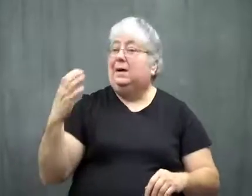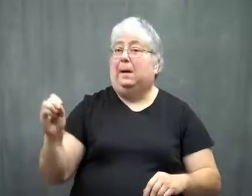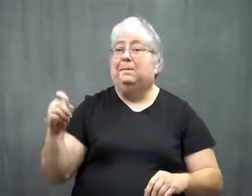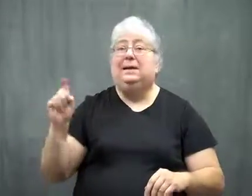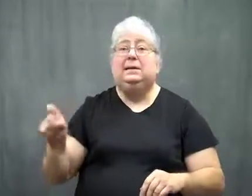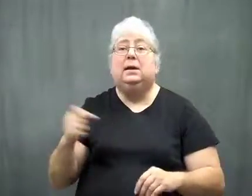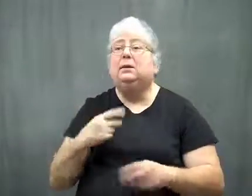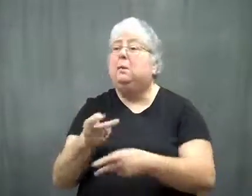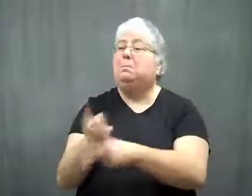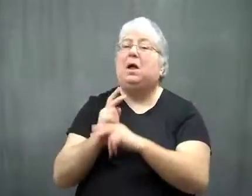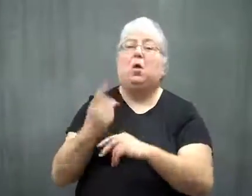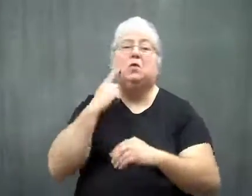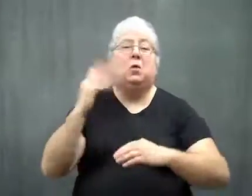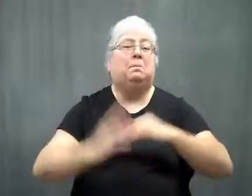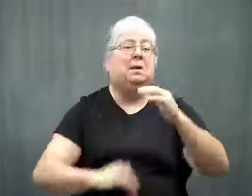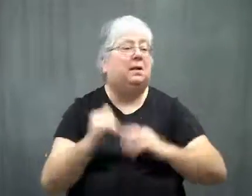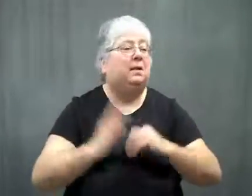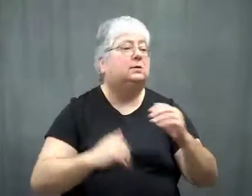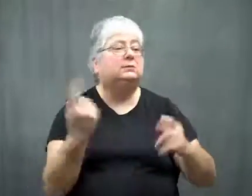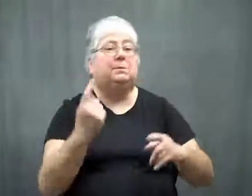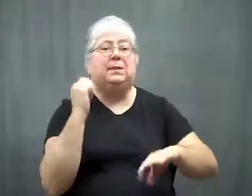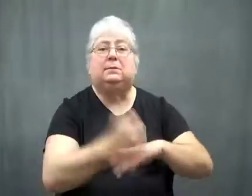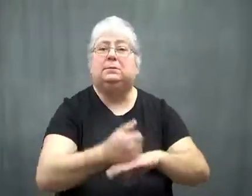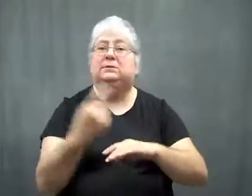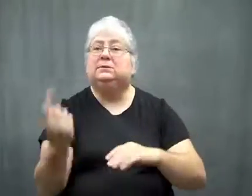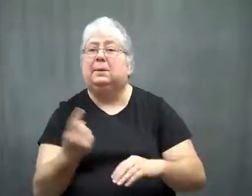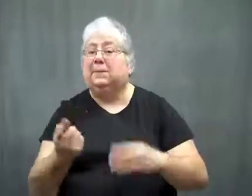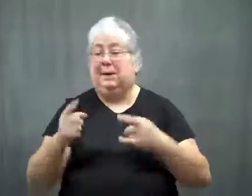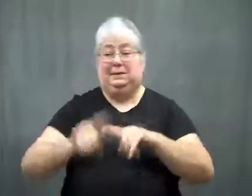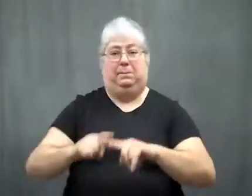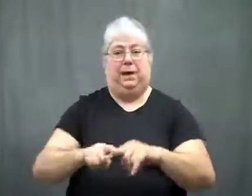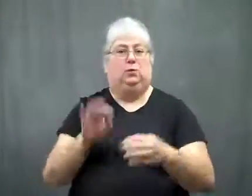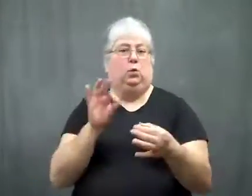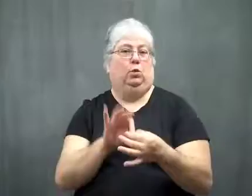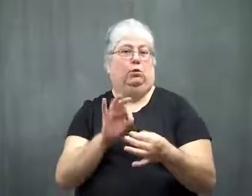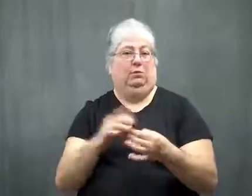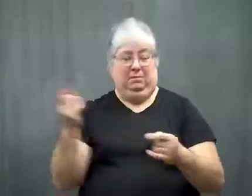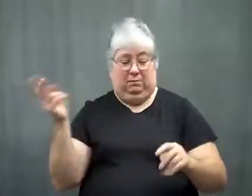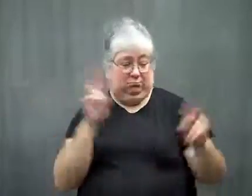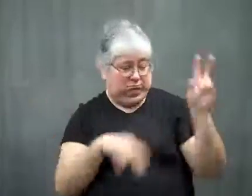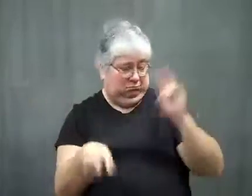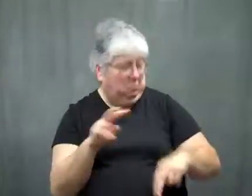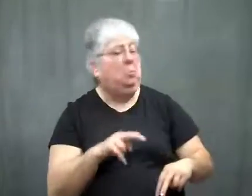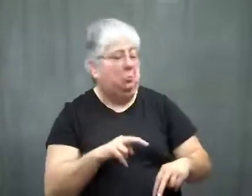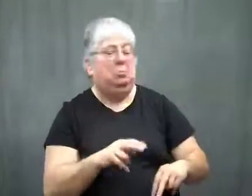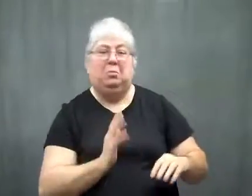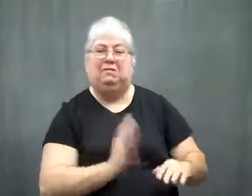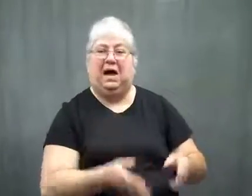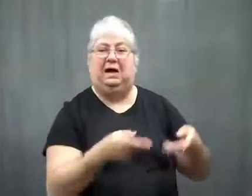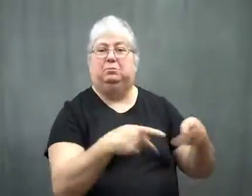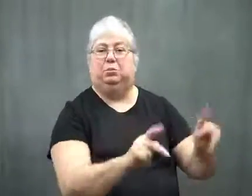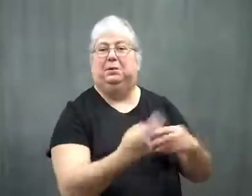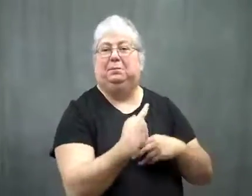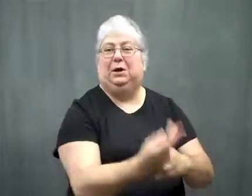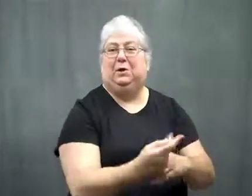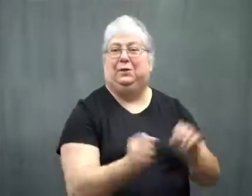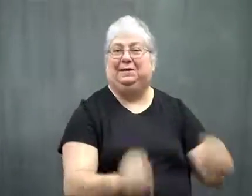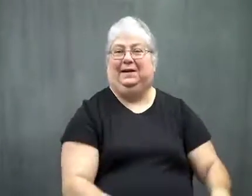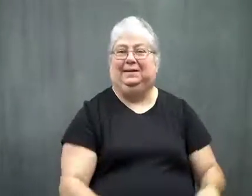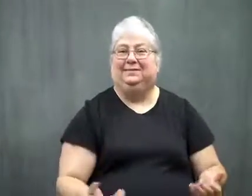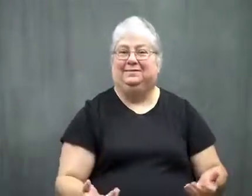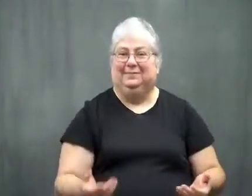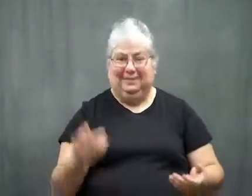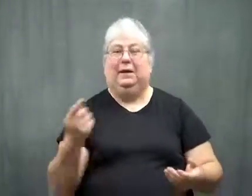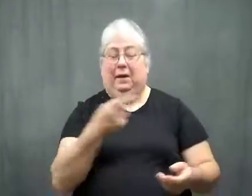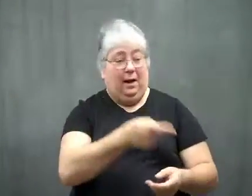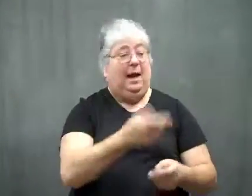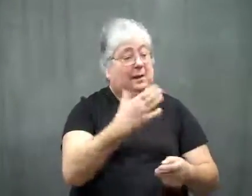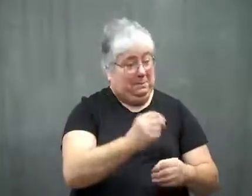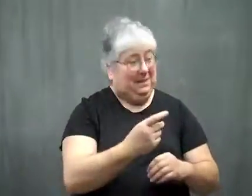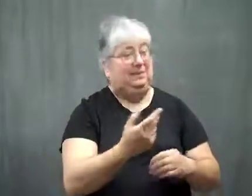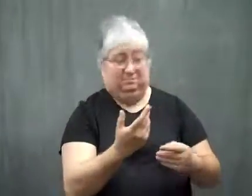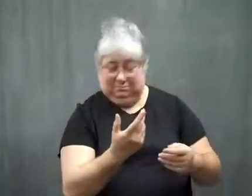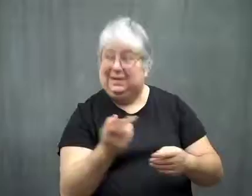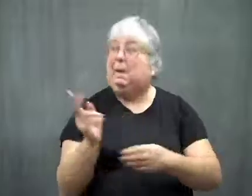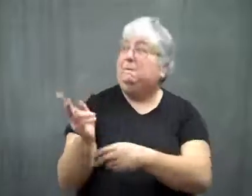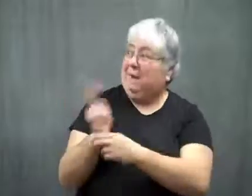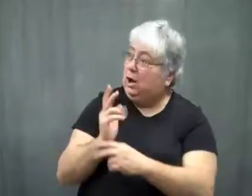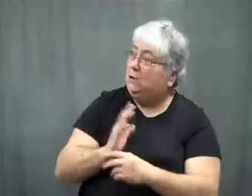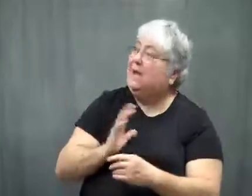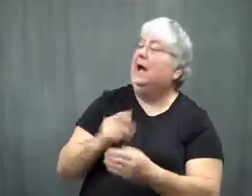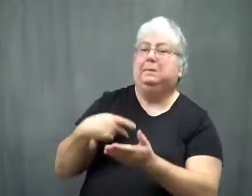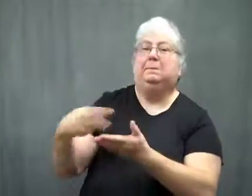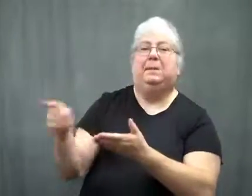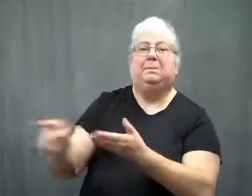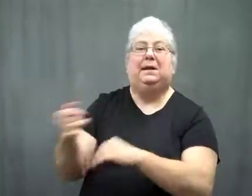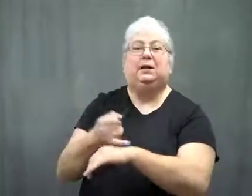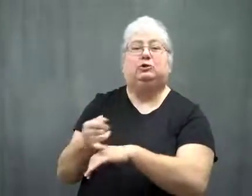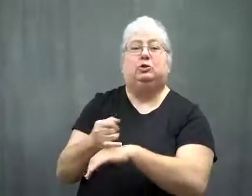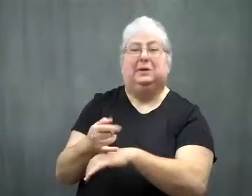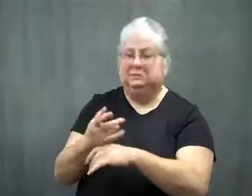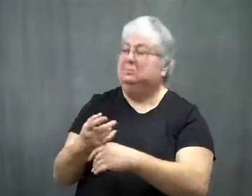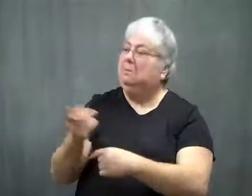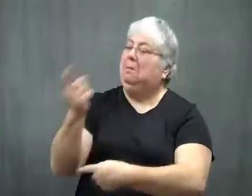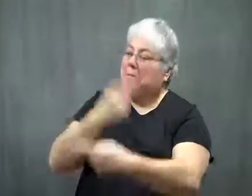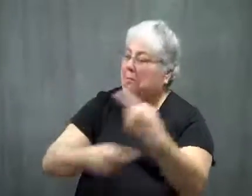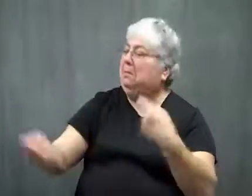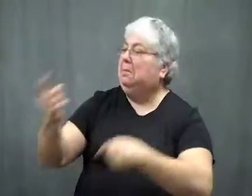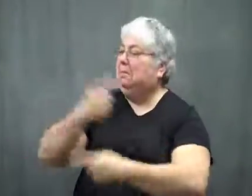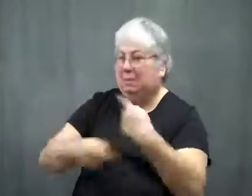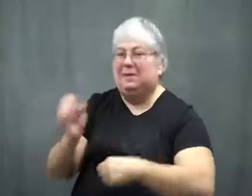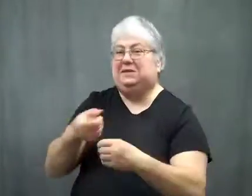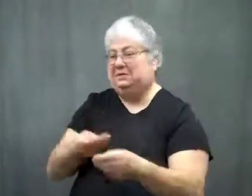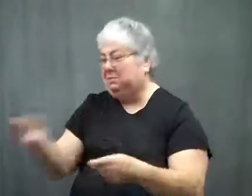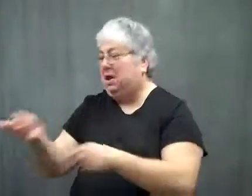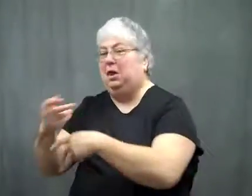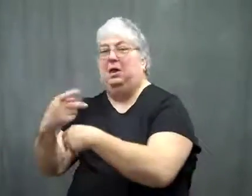A company could apply for loans to build things, and if accepted, they would get the loan.